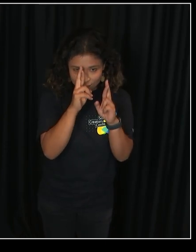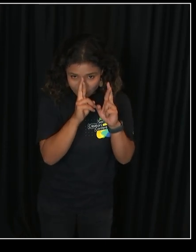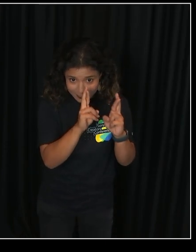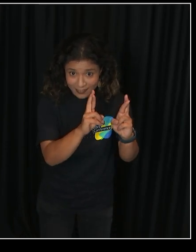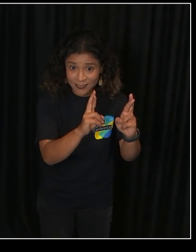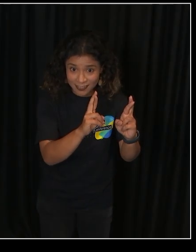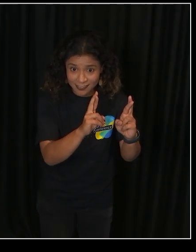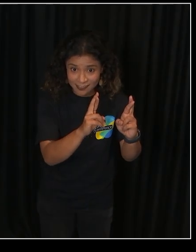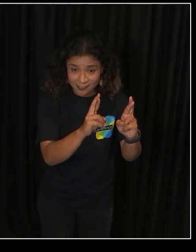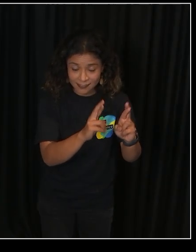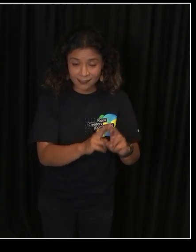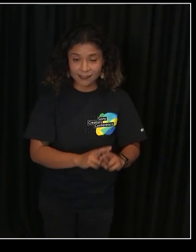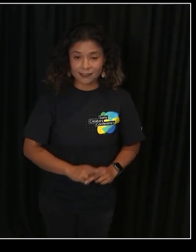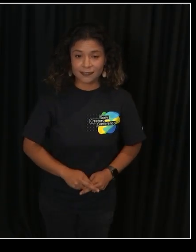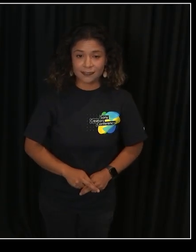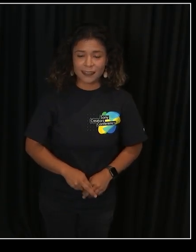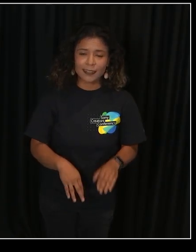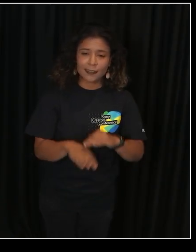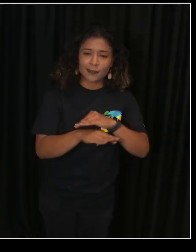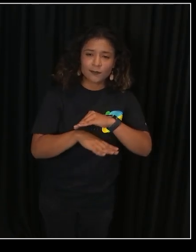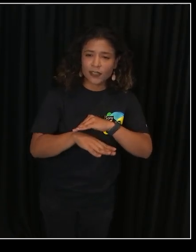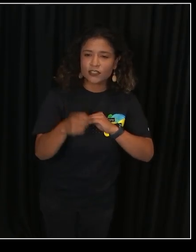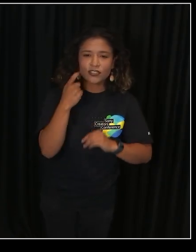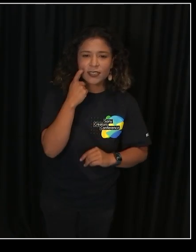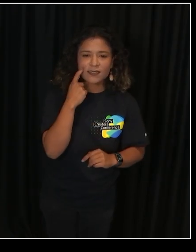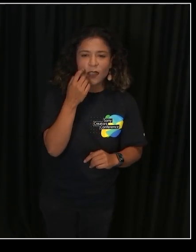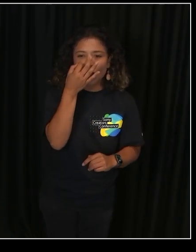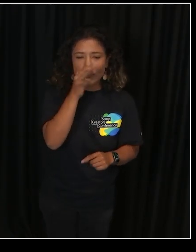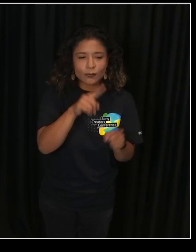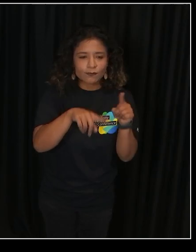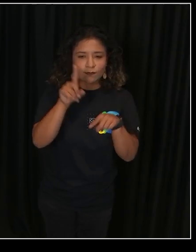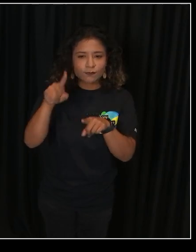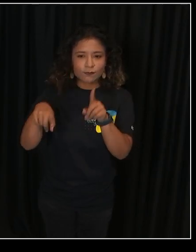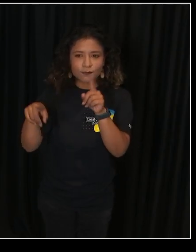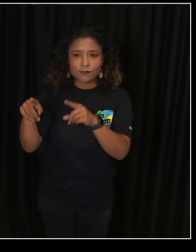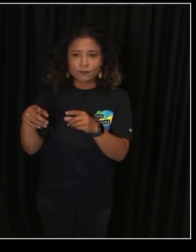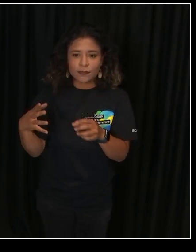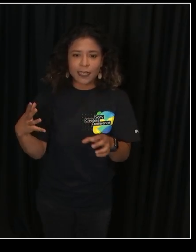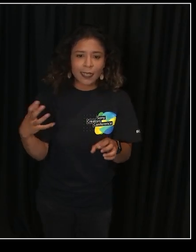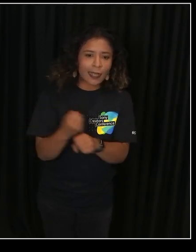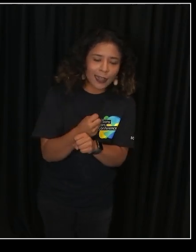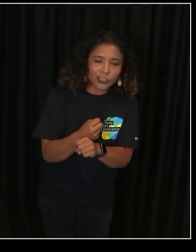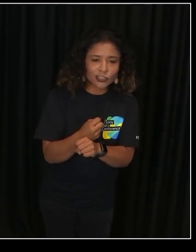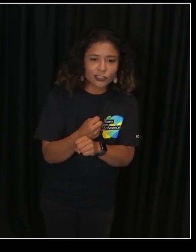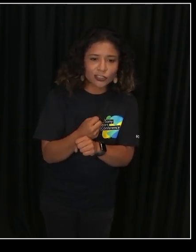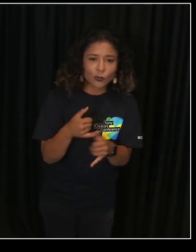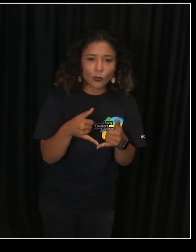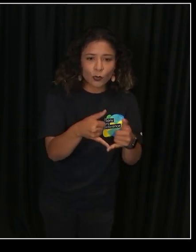And so basically there are just a couple of variations of collision rewards. If you bump another car, you get a penalty.